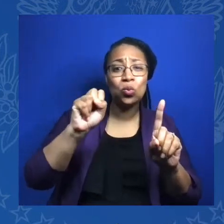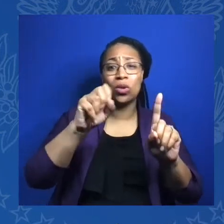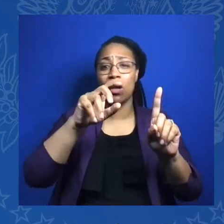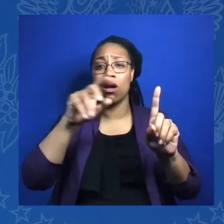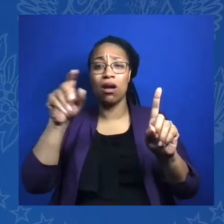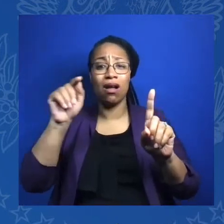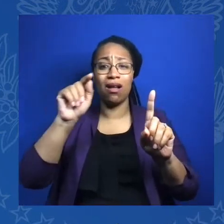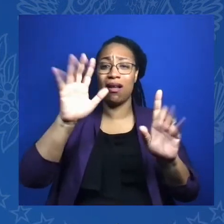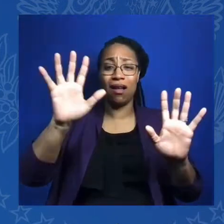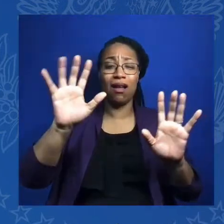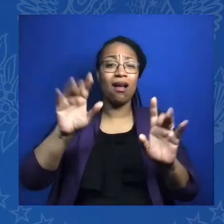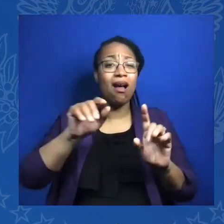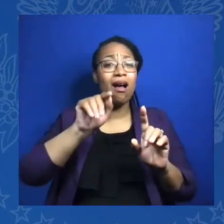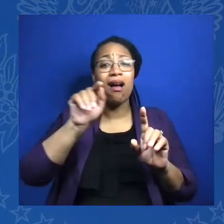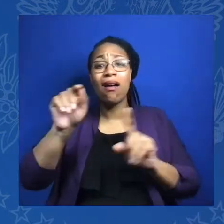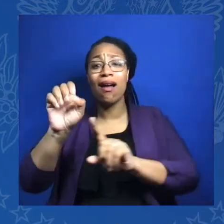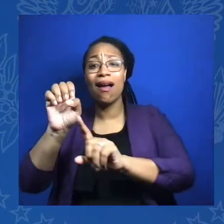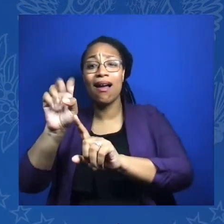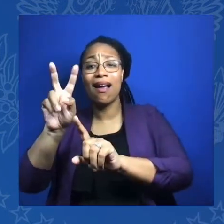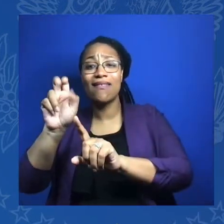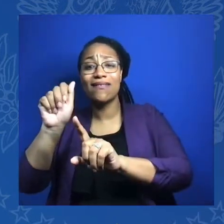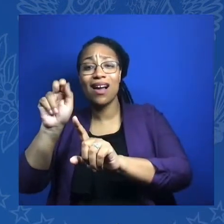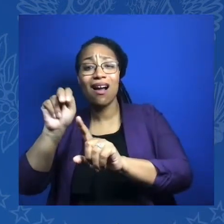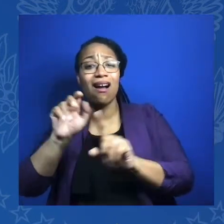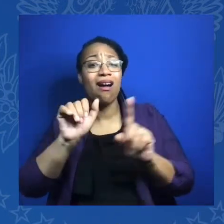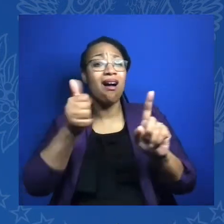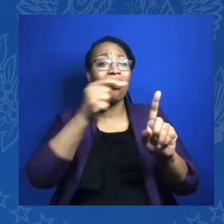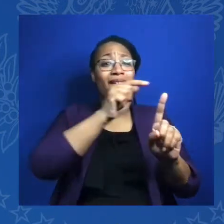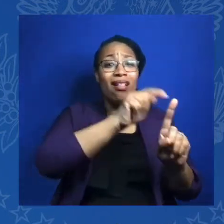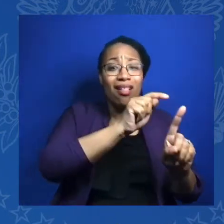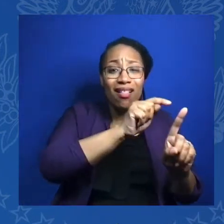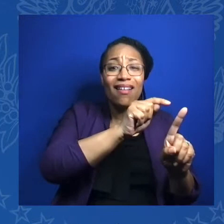along with every other American held hostage or wrongfully detained abroad.